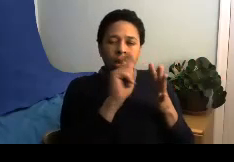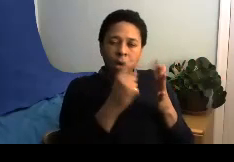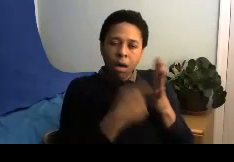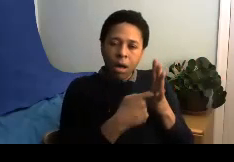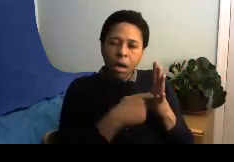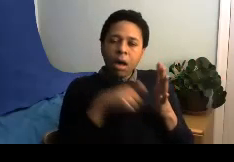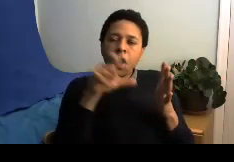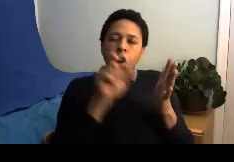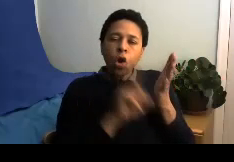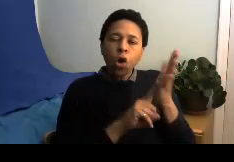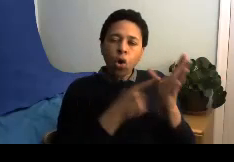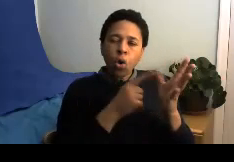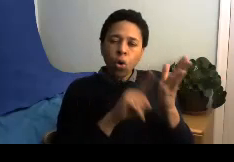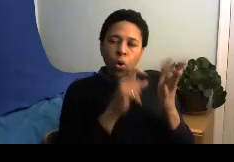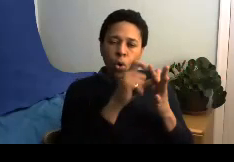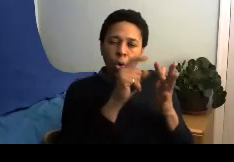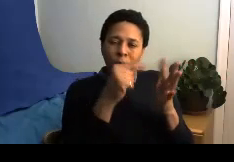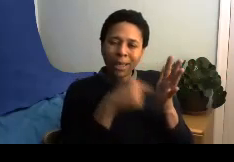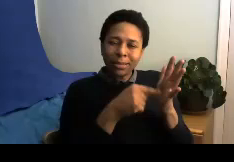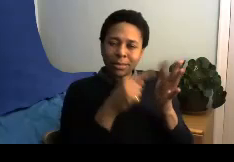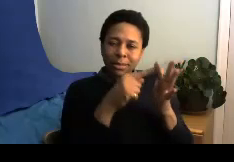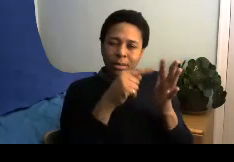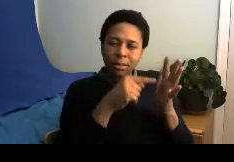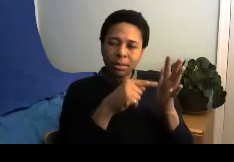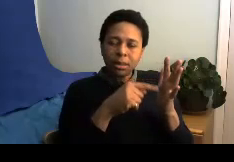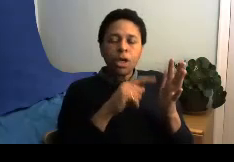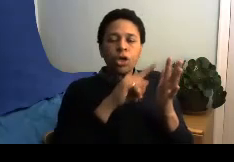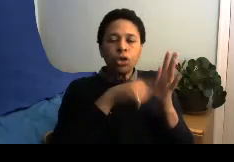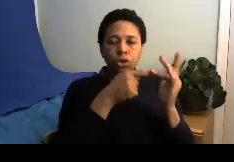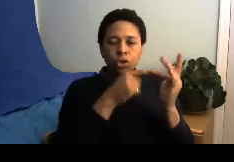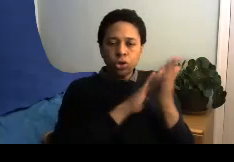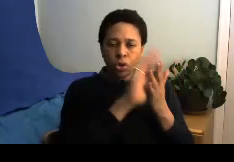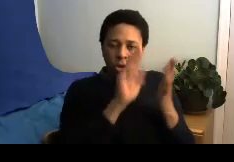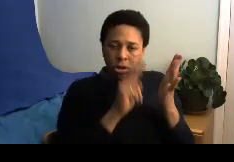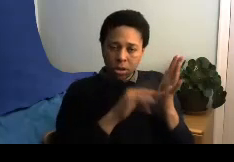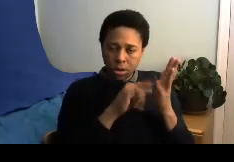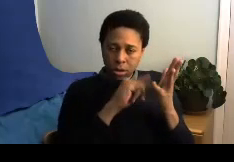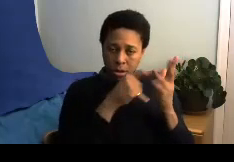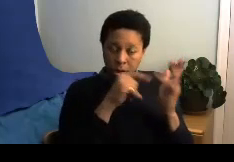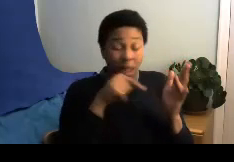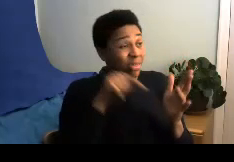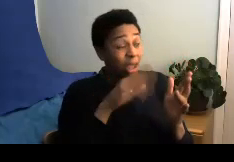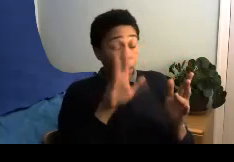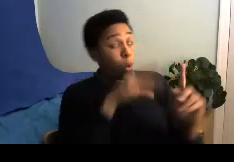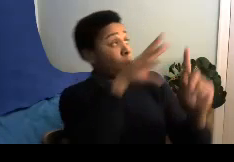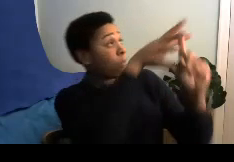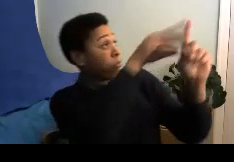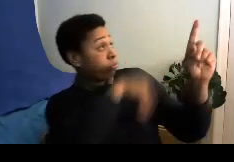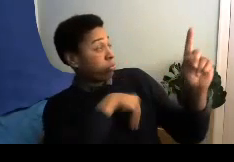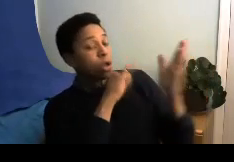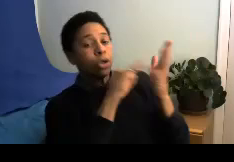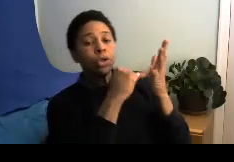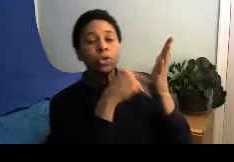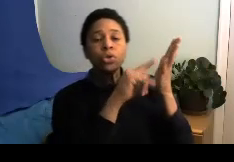really inspired by the writings of Stuart Hall and the sort of the Birmingham school. You know, I'm really interested in that